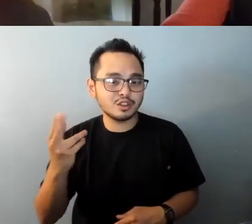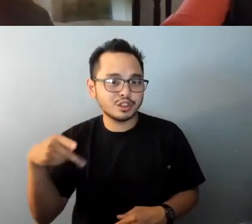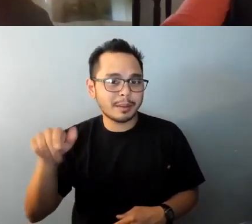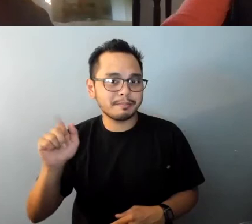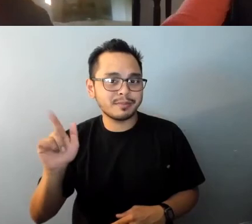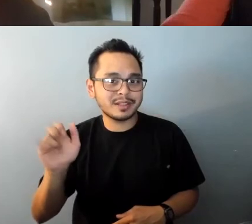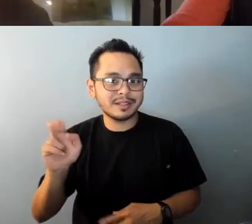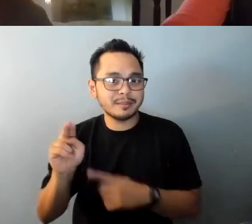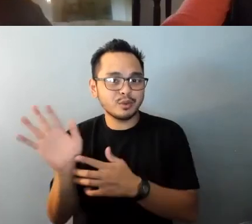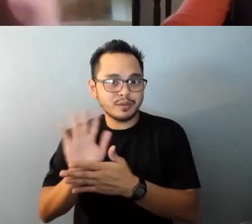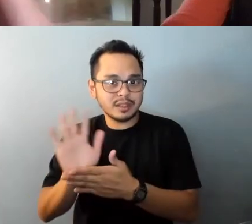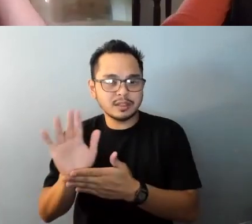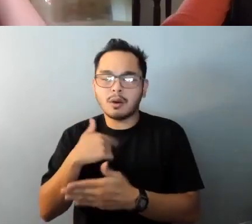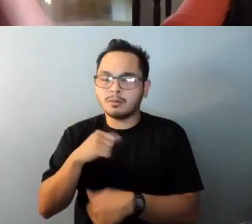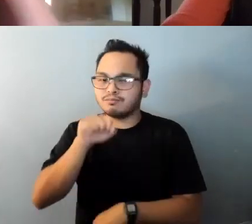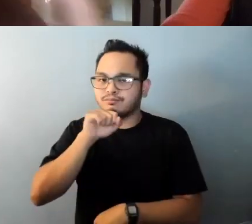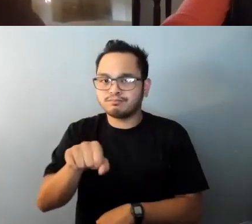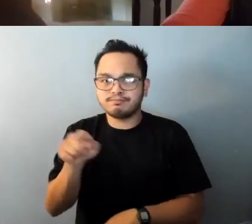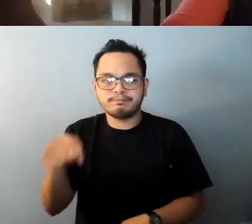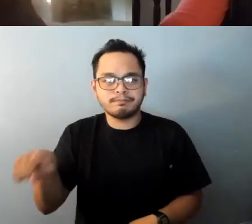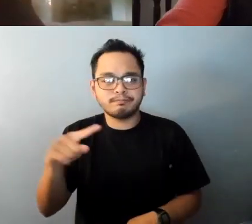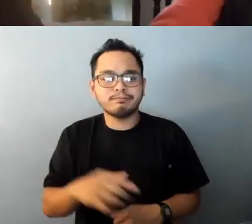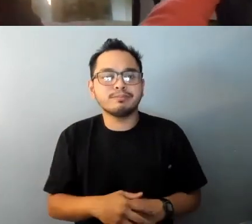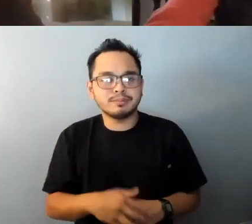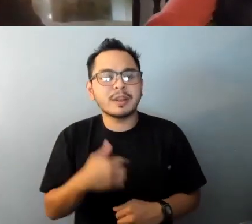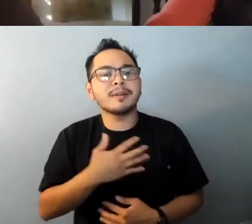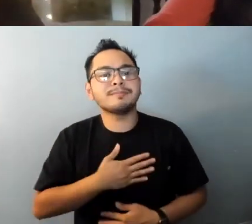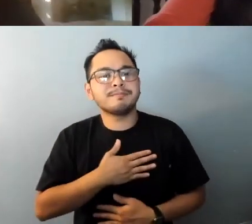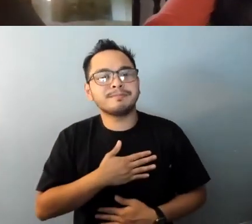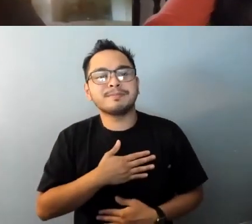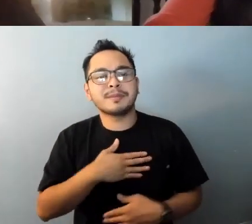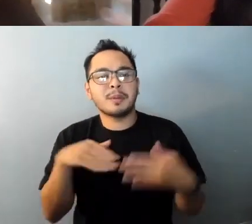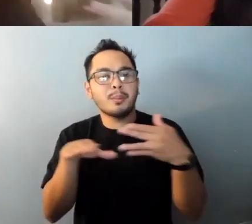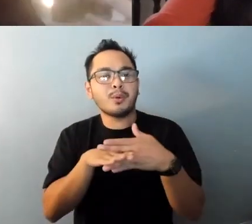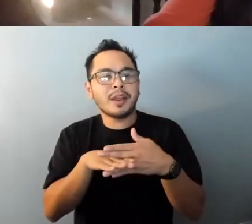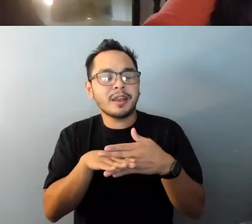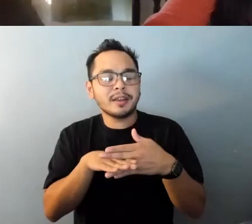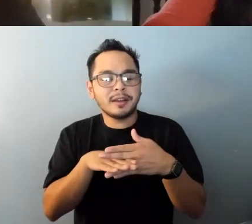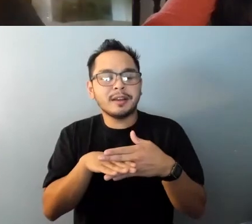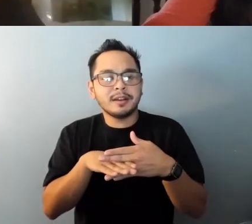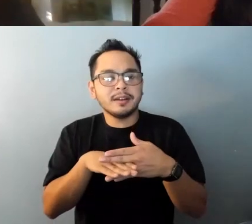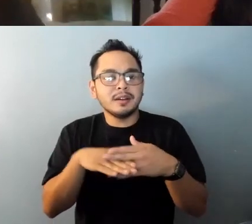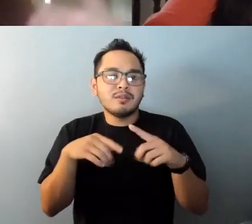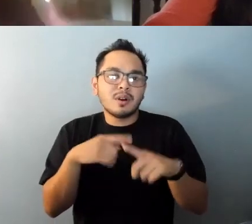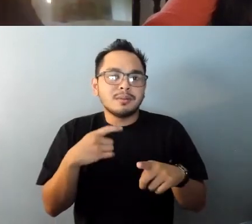Those were great, I was really enjoying a break from the talkies to the early speak